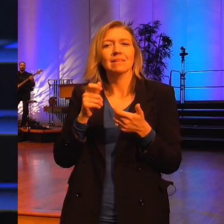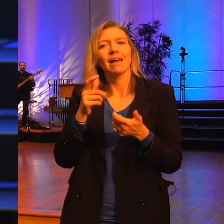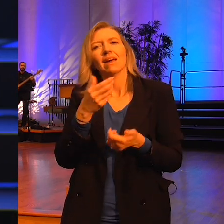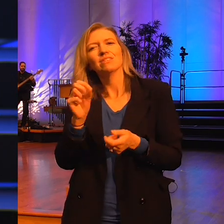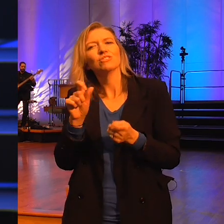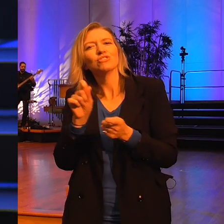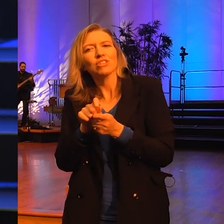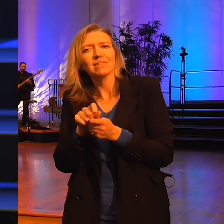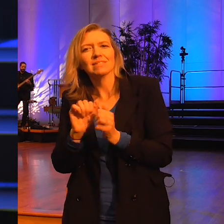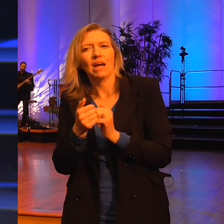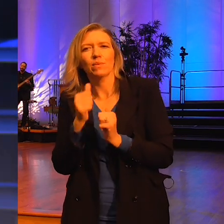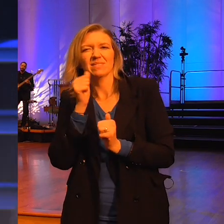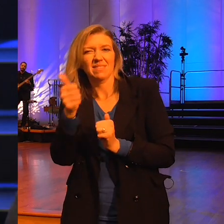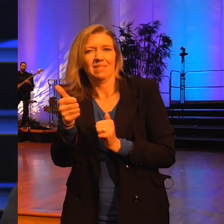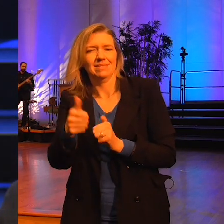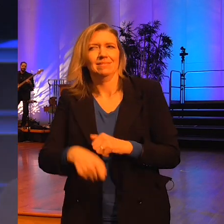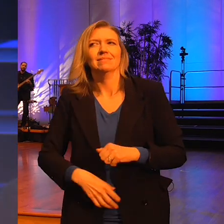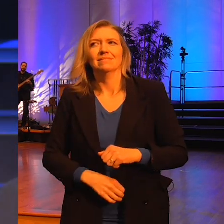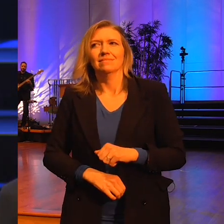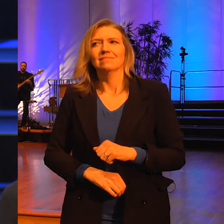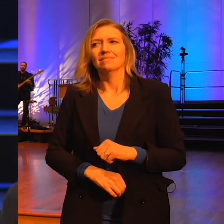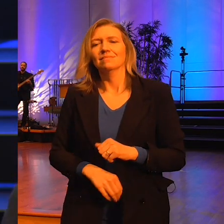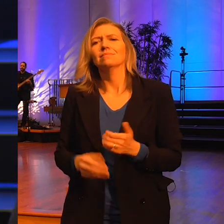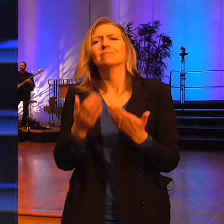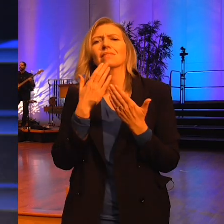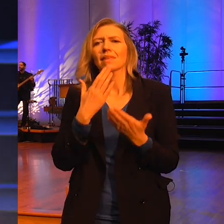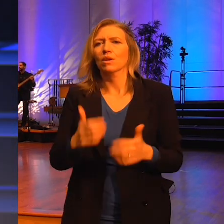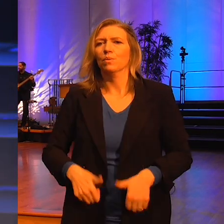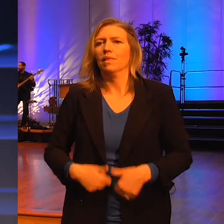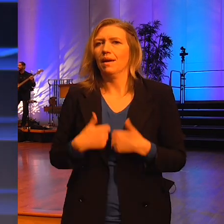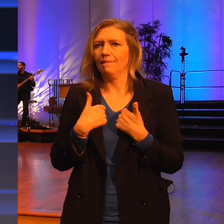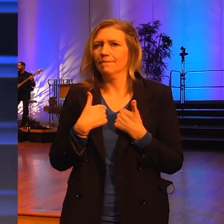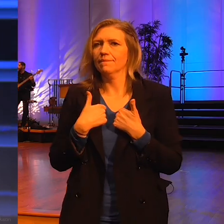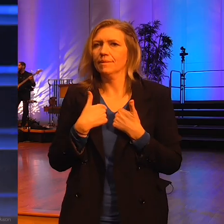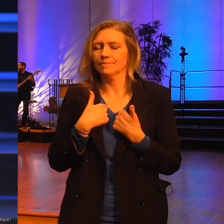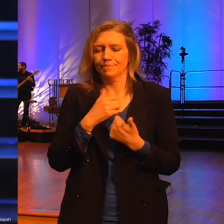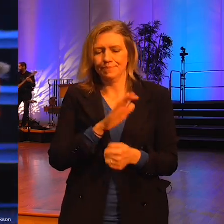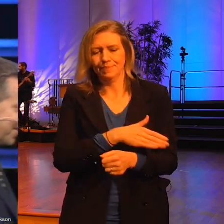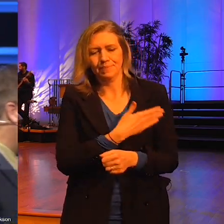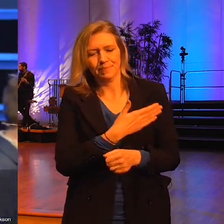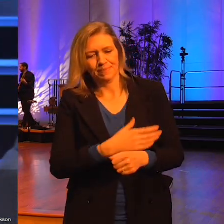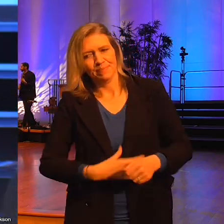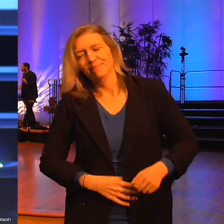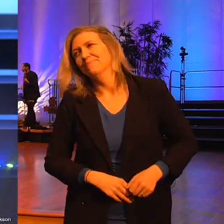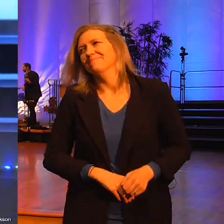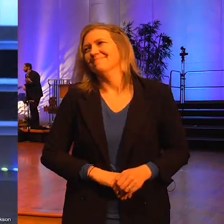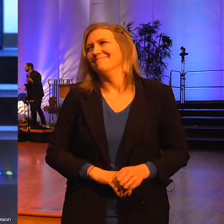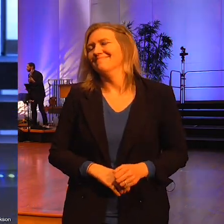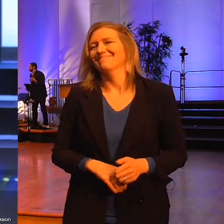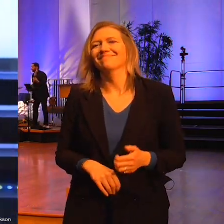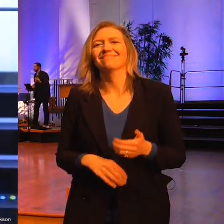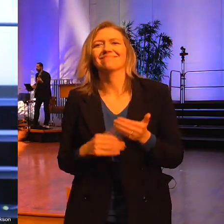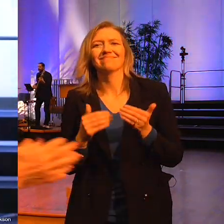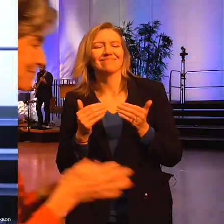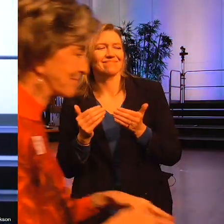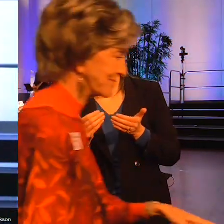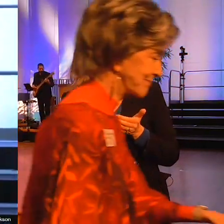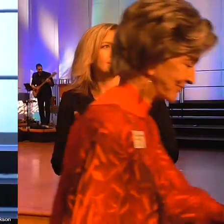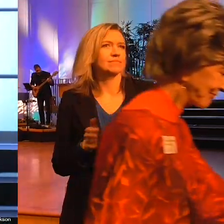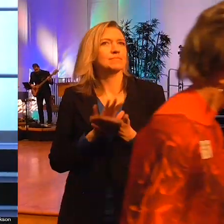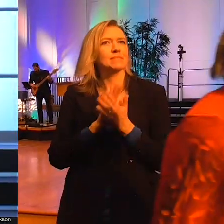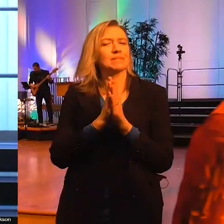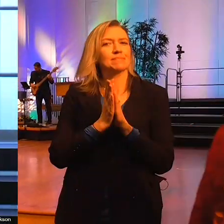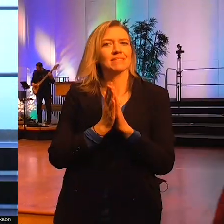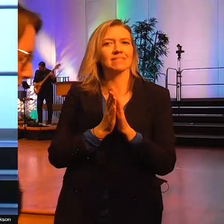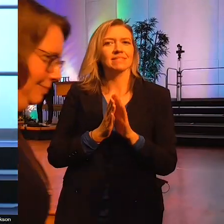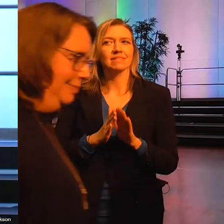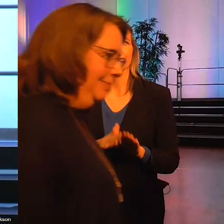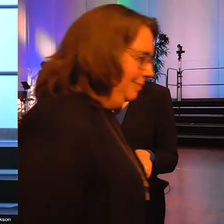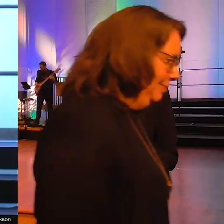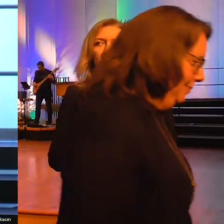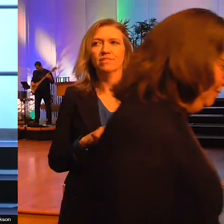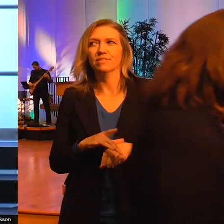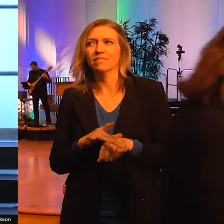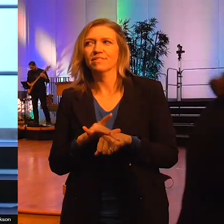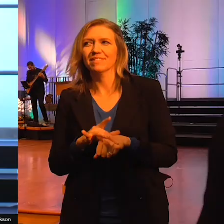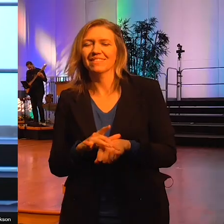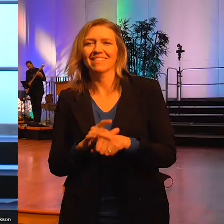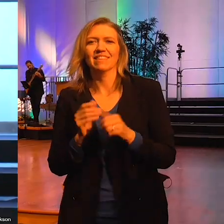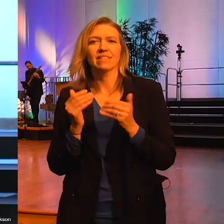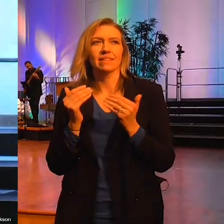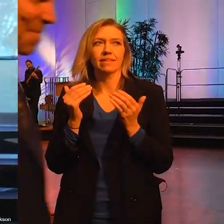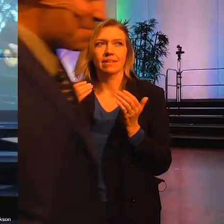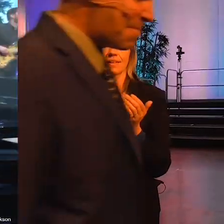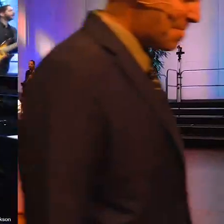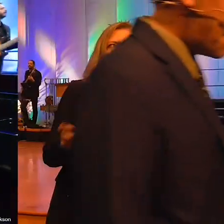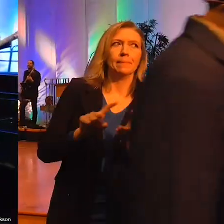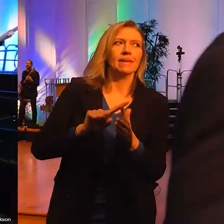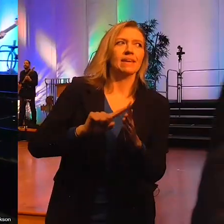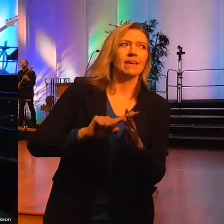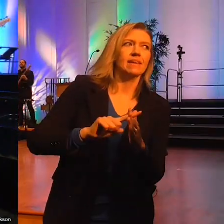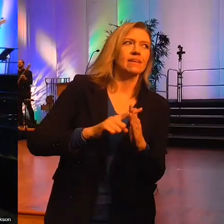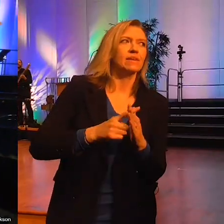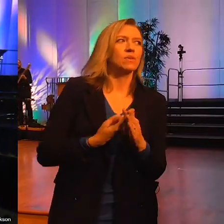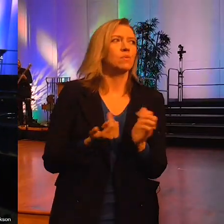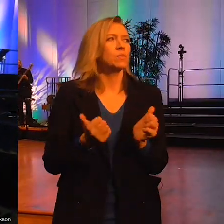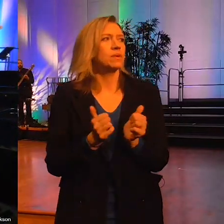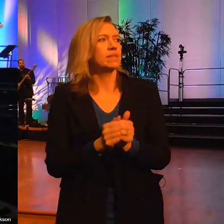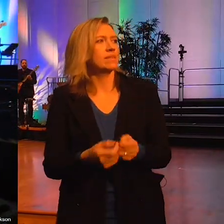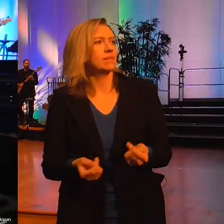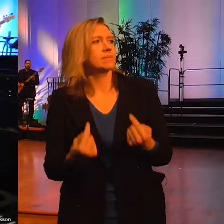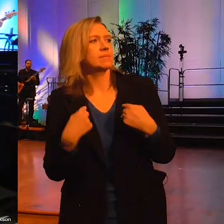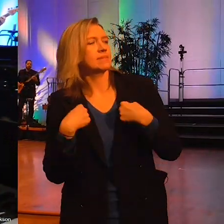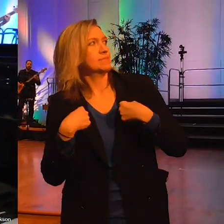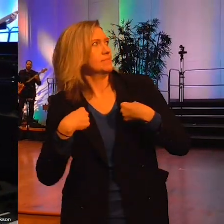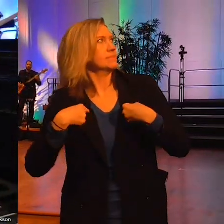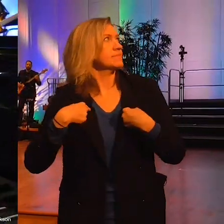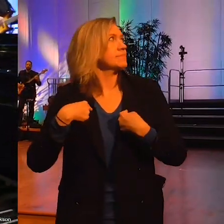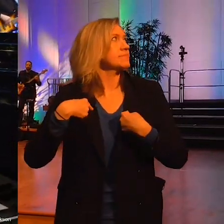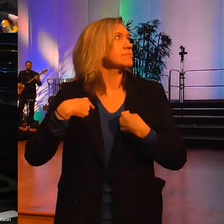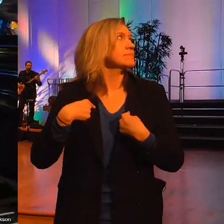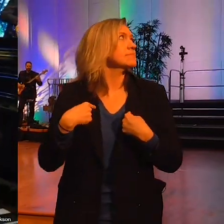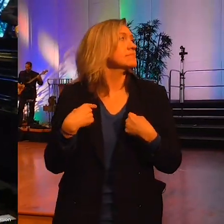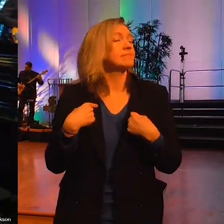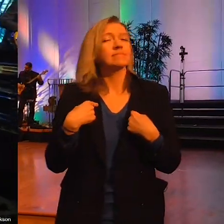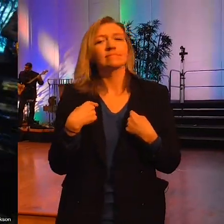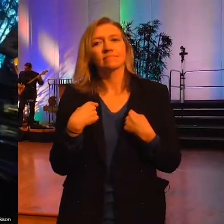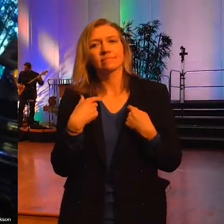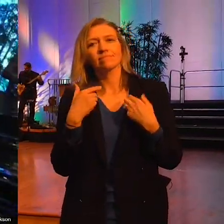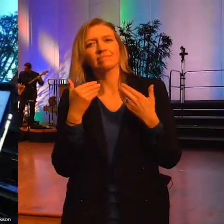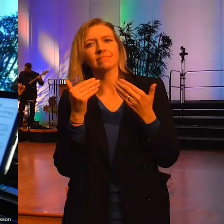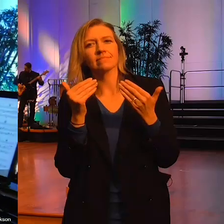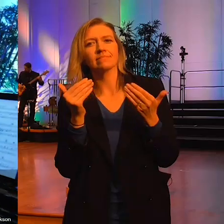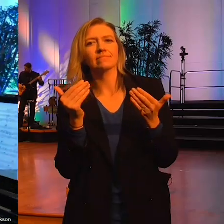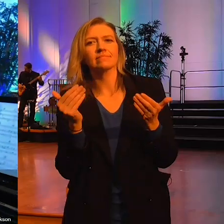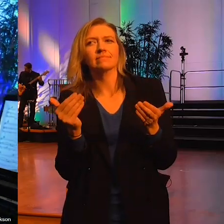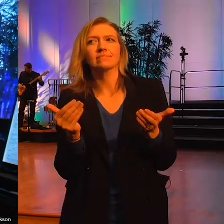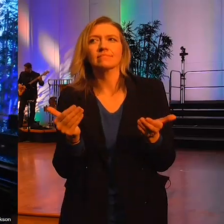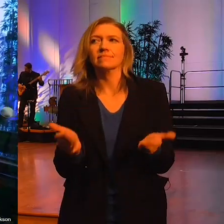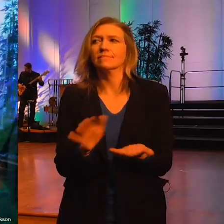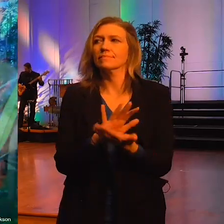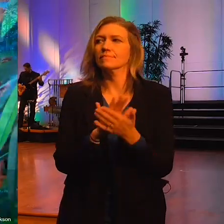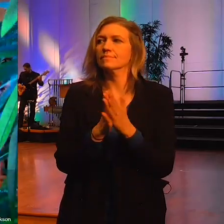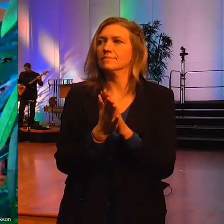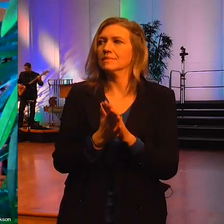is not thank you life you let there be peace on Earth and let it begin with me let there be peace